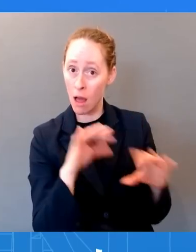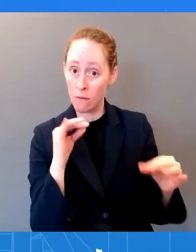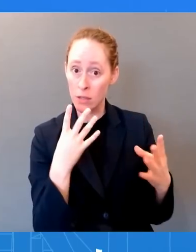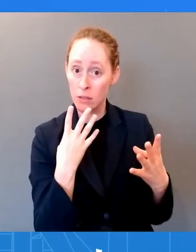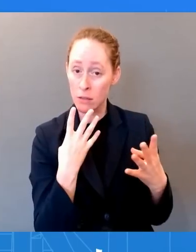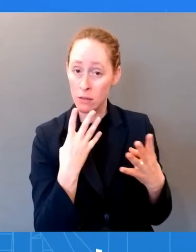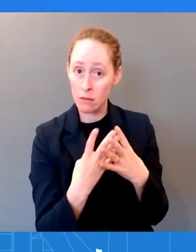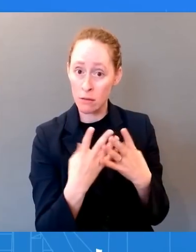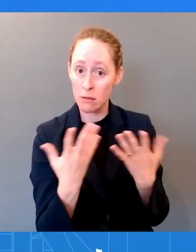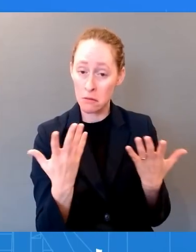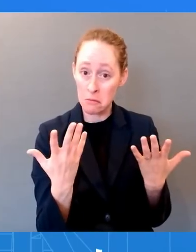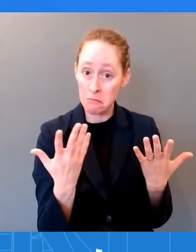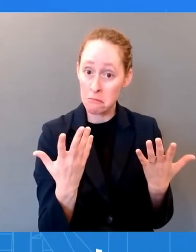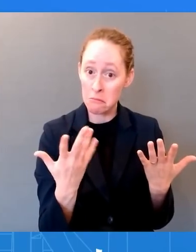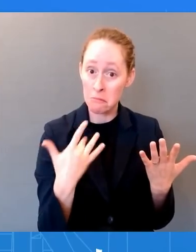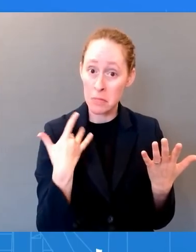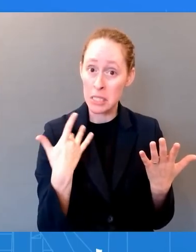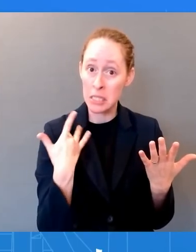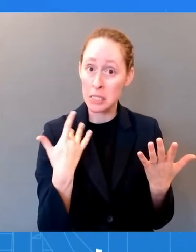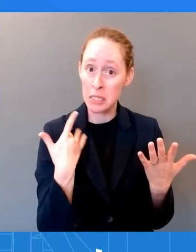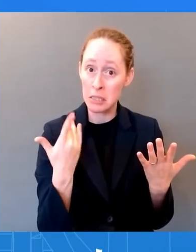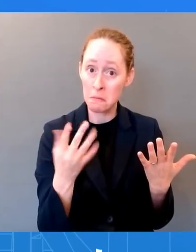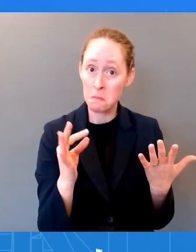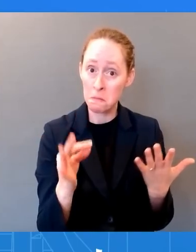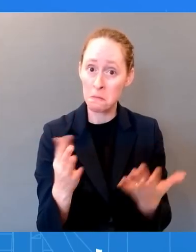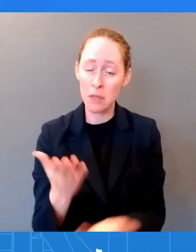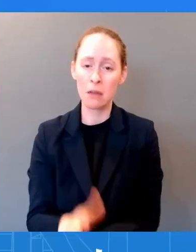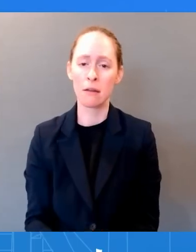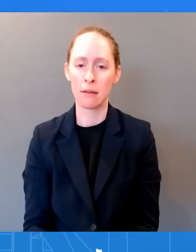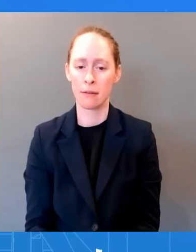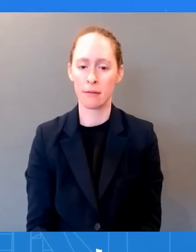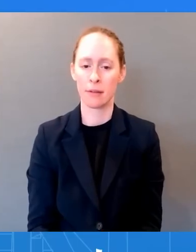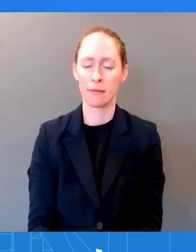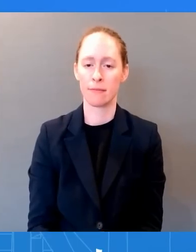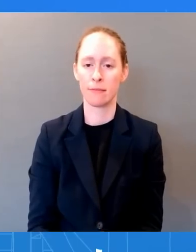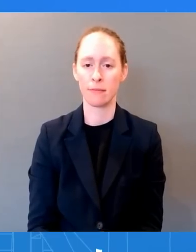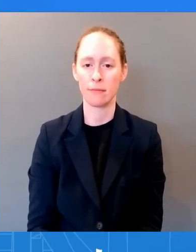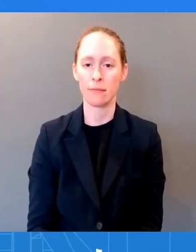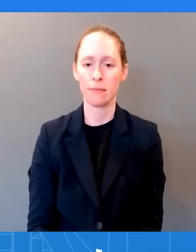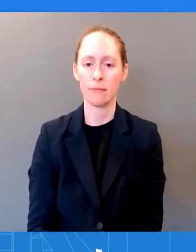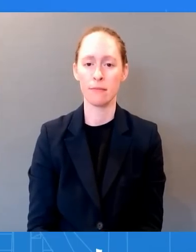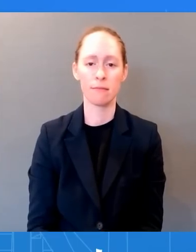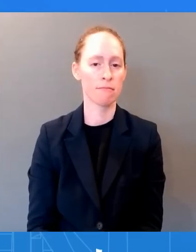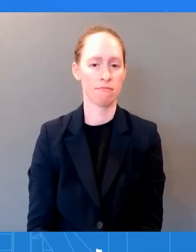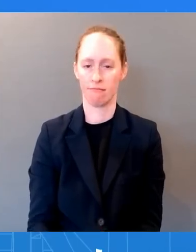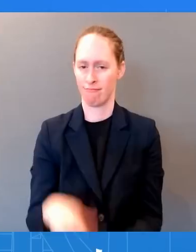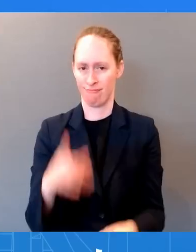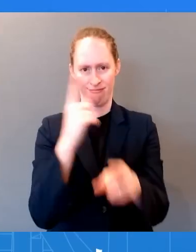as I said -- as you have said, we're not going to negotiate in public. Look, we have taken a deliberate and principled approach